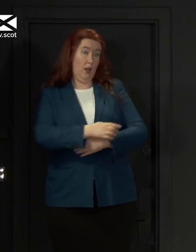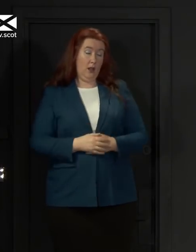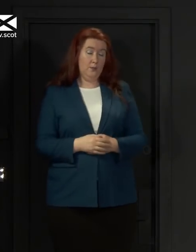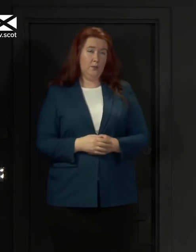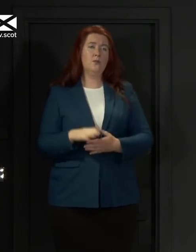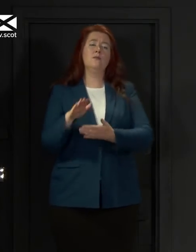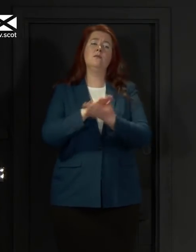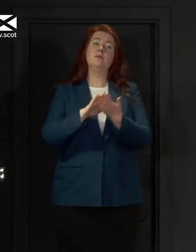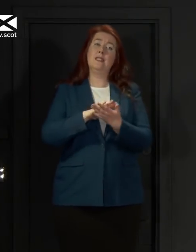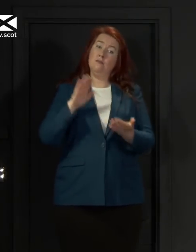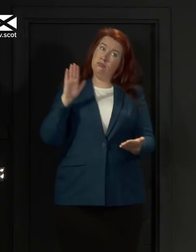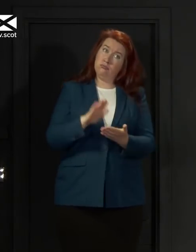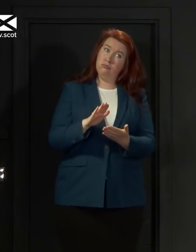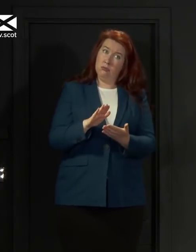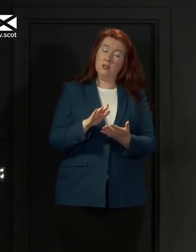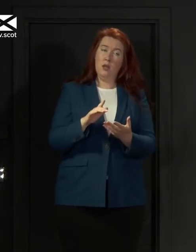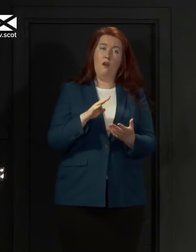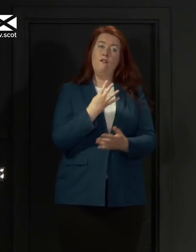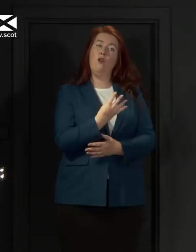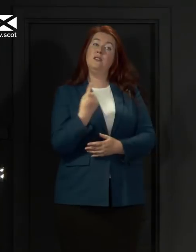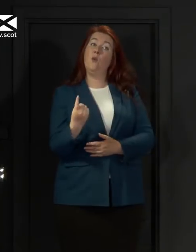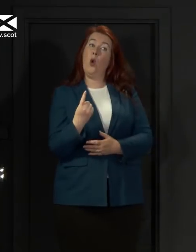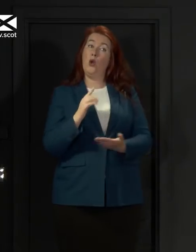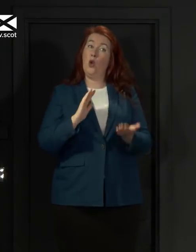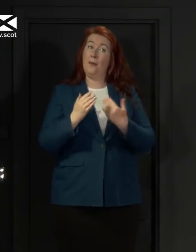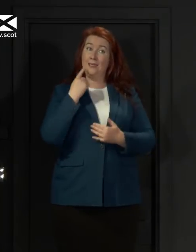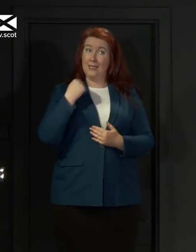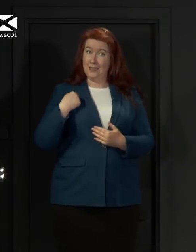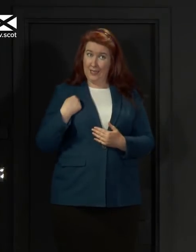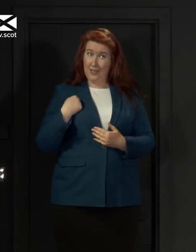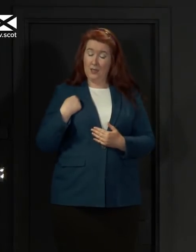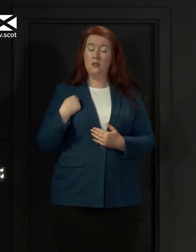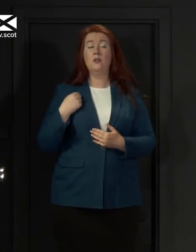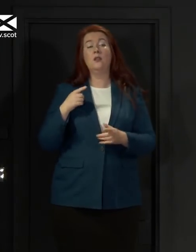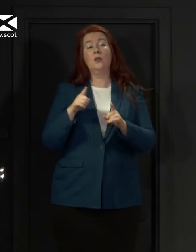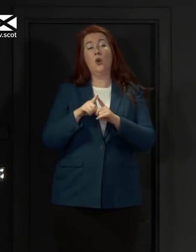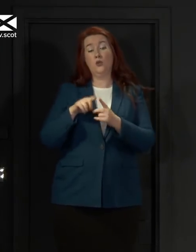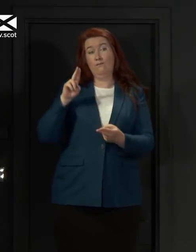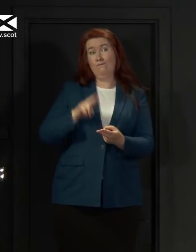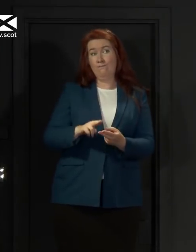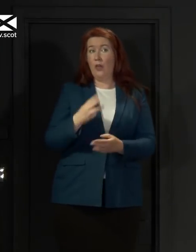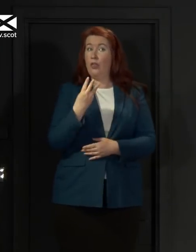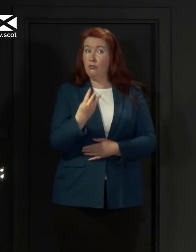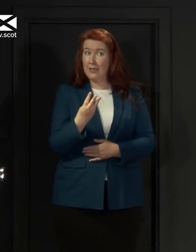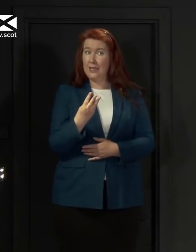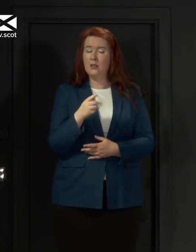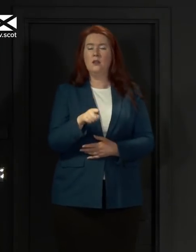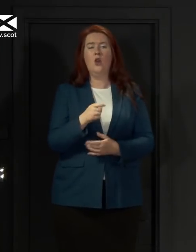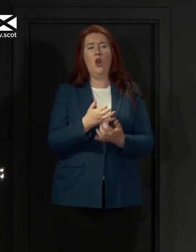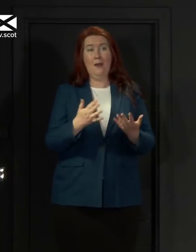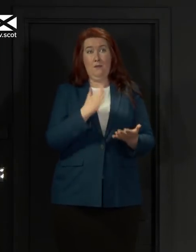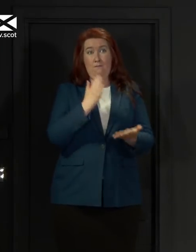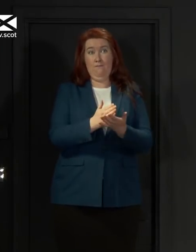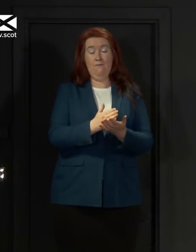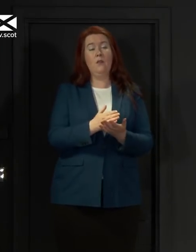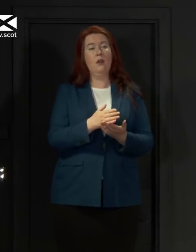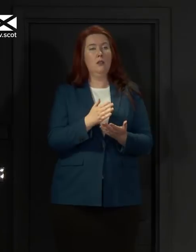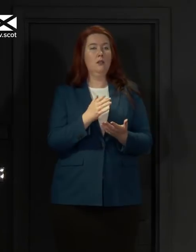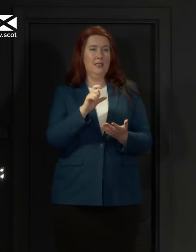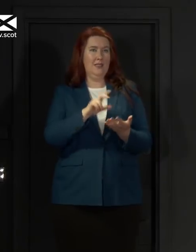reduction of 41 since yesterday, including a decrease of 3 in the number of confirmed cases.